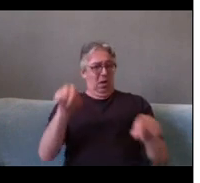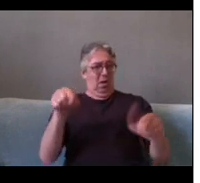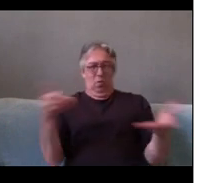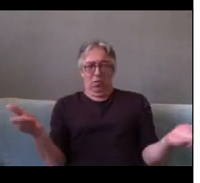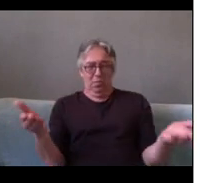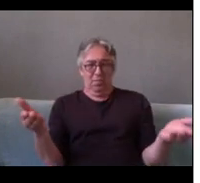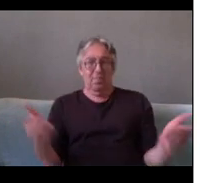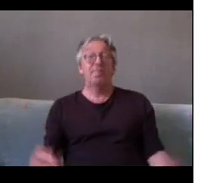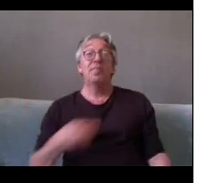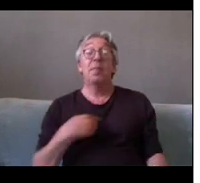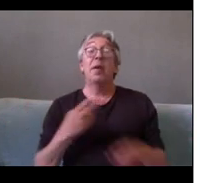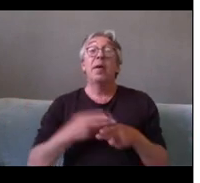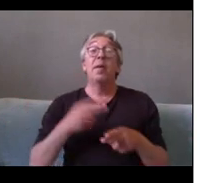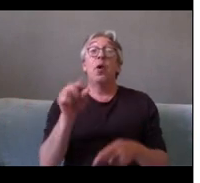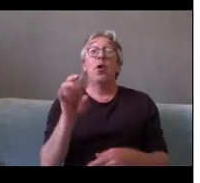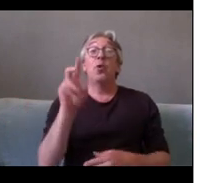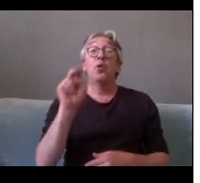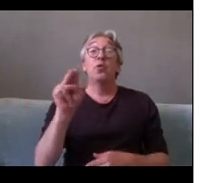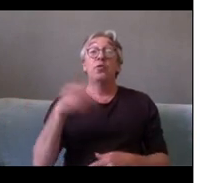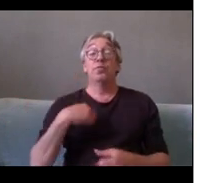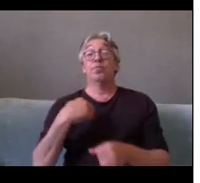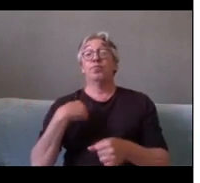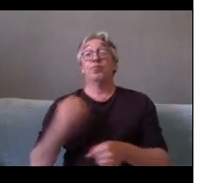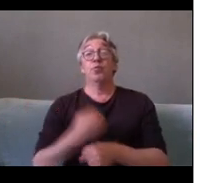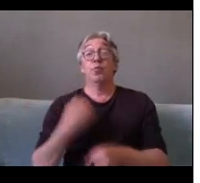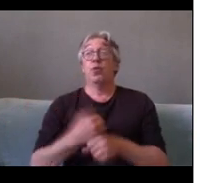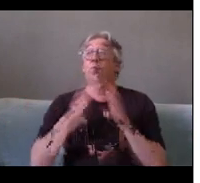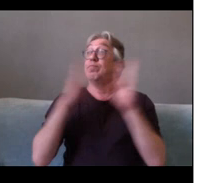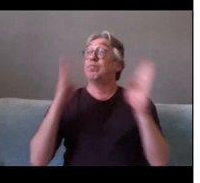I'm based in Brussels and I work on international cooperation.